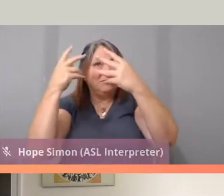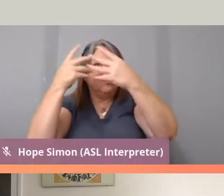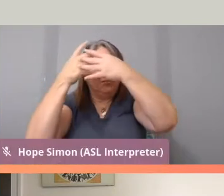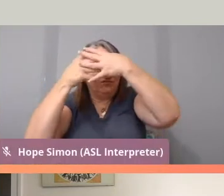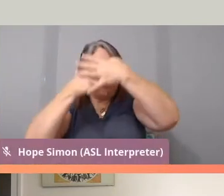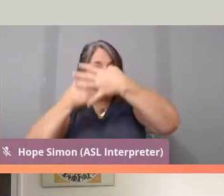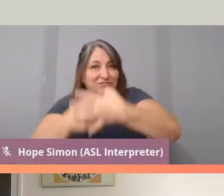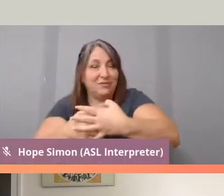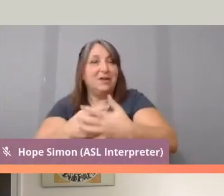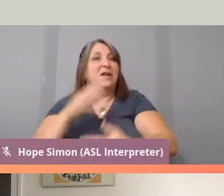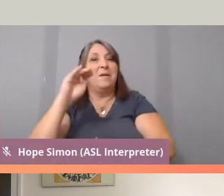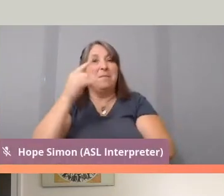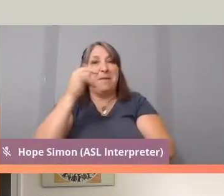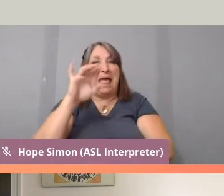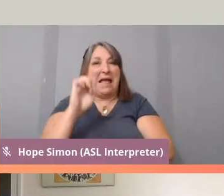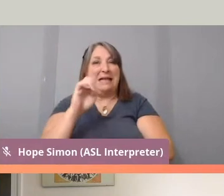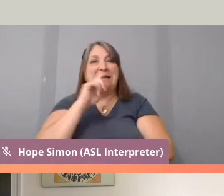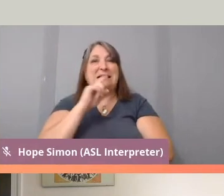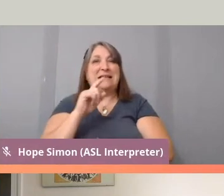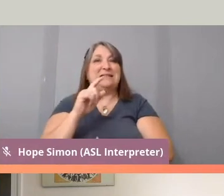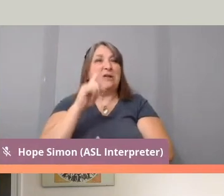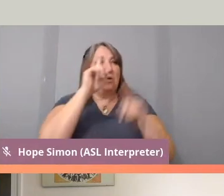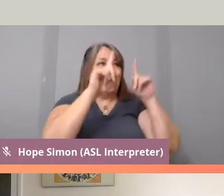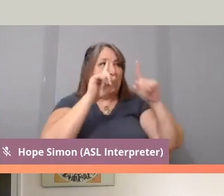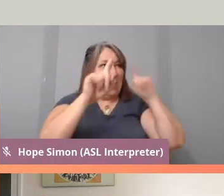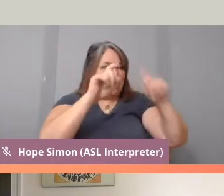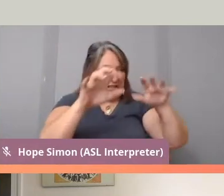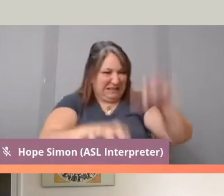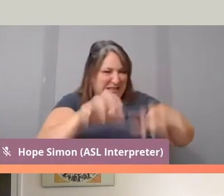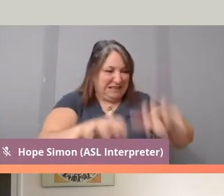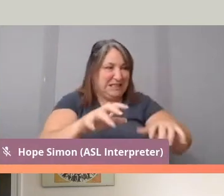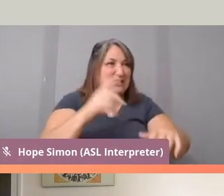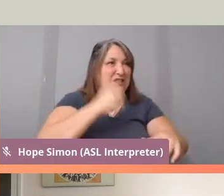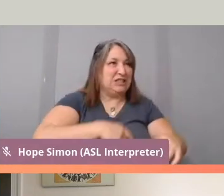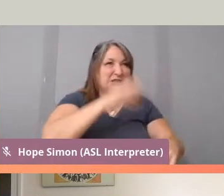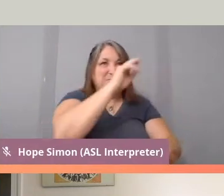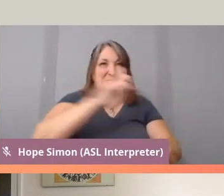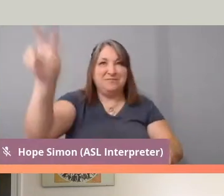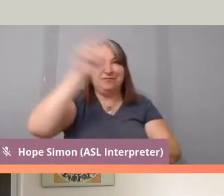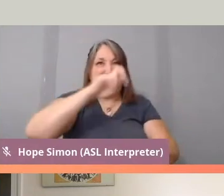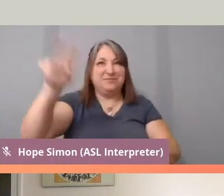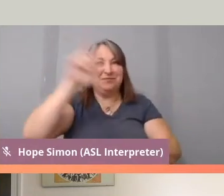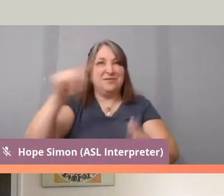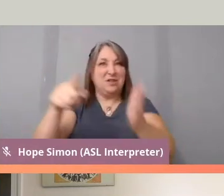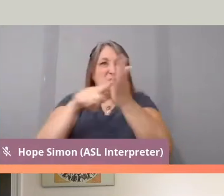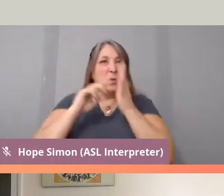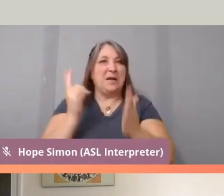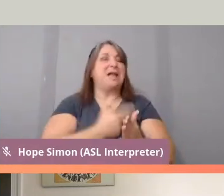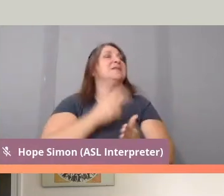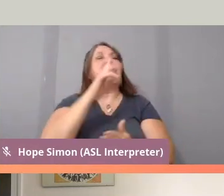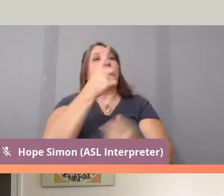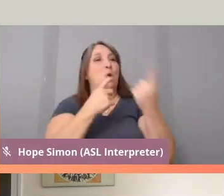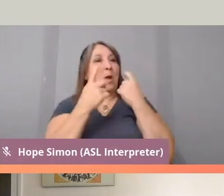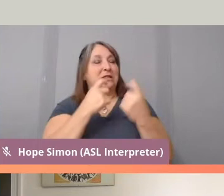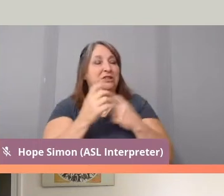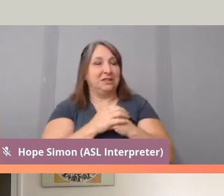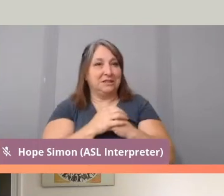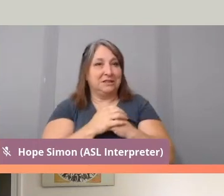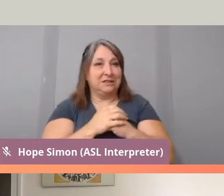is synthesizing them and giving them to us. And don't, don't hesitate